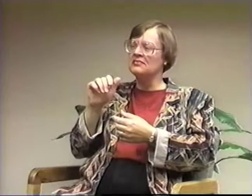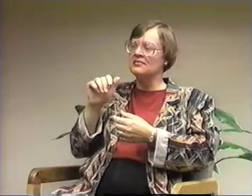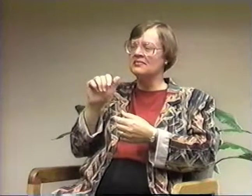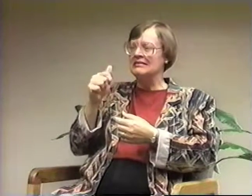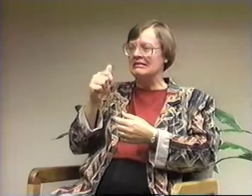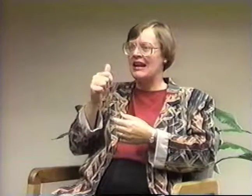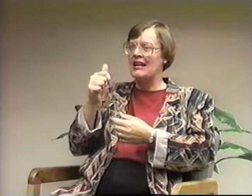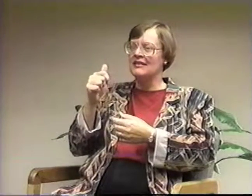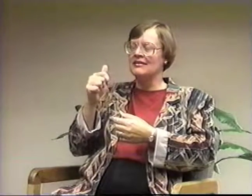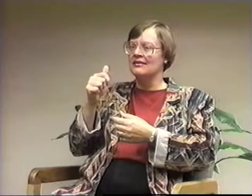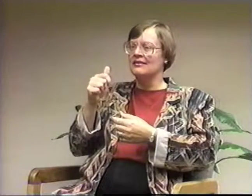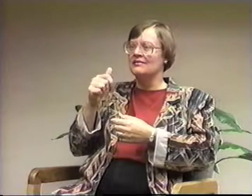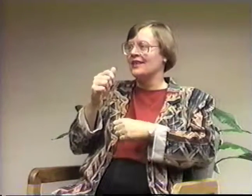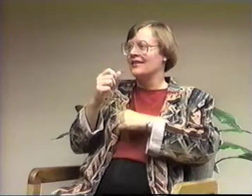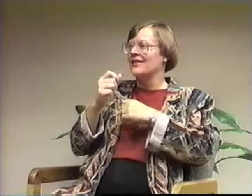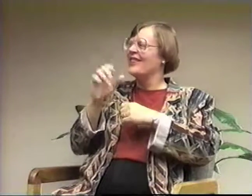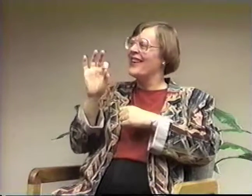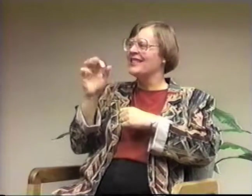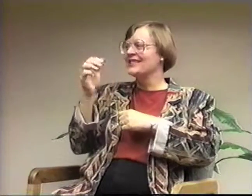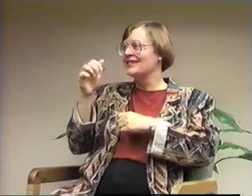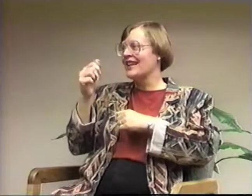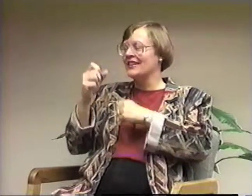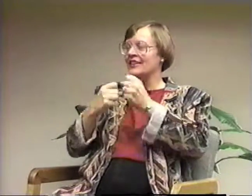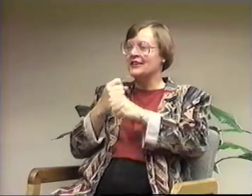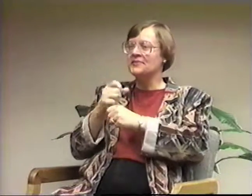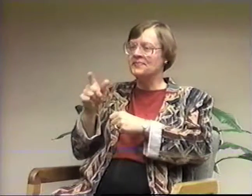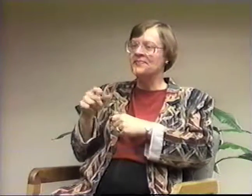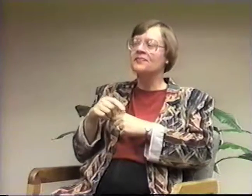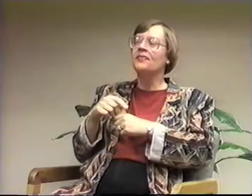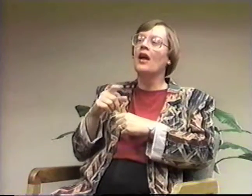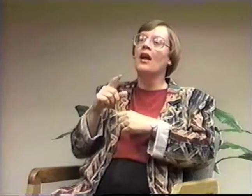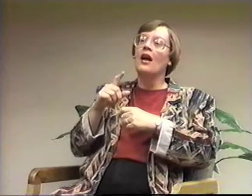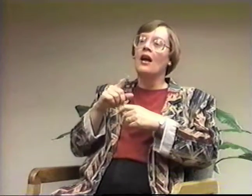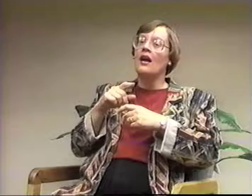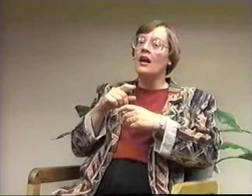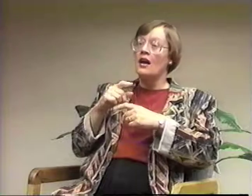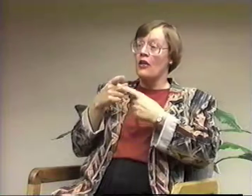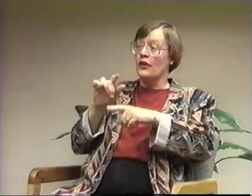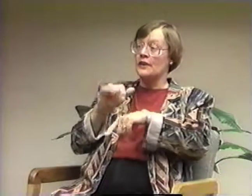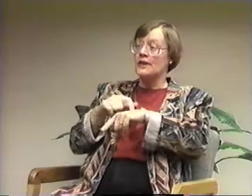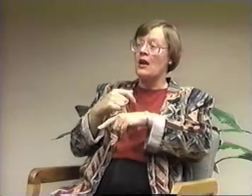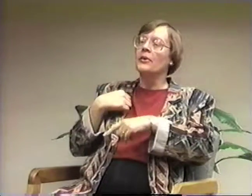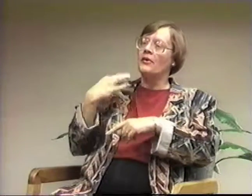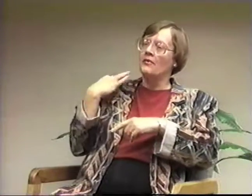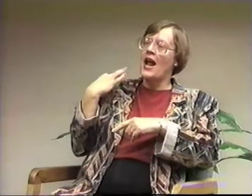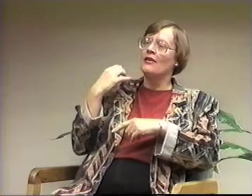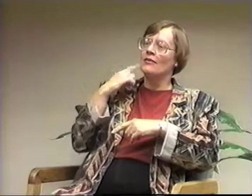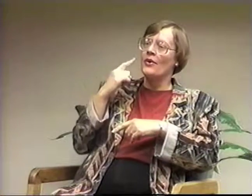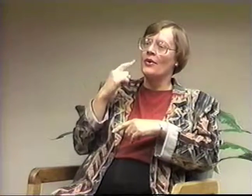for about nine-ten years.